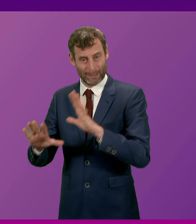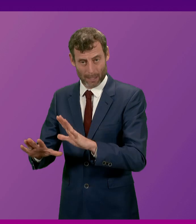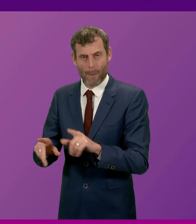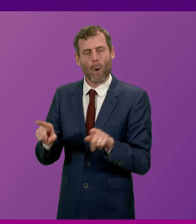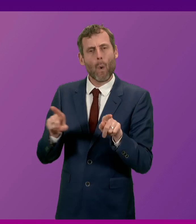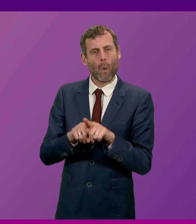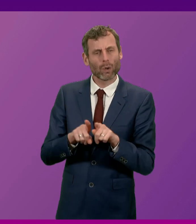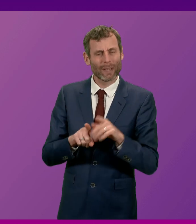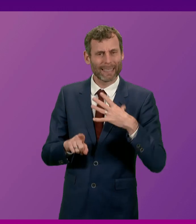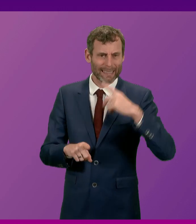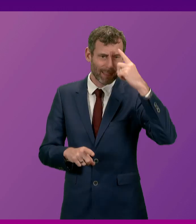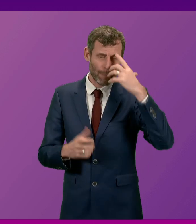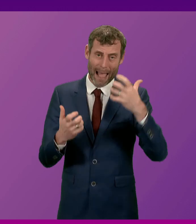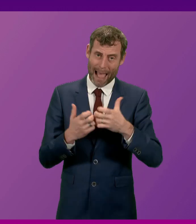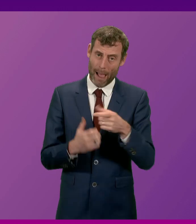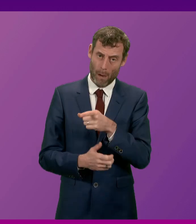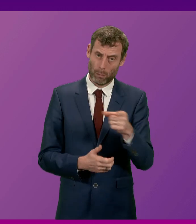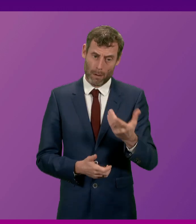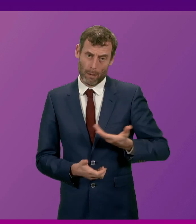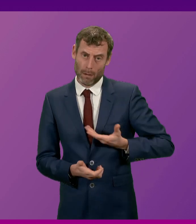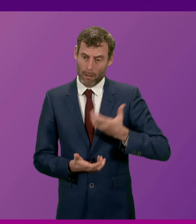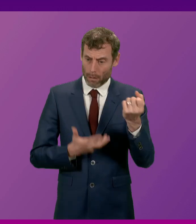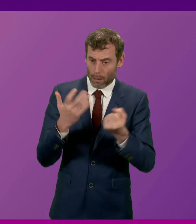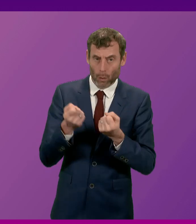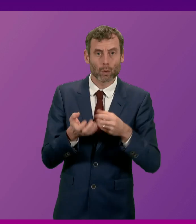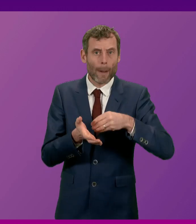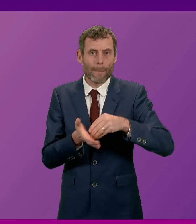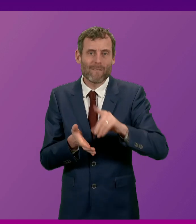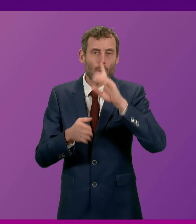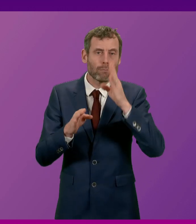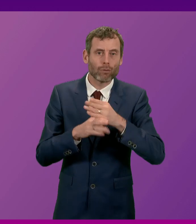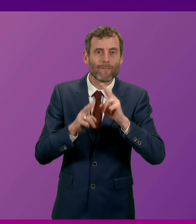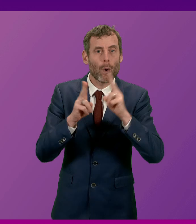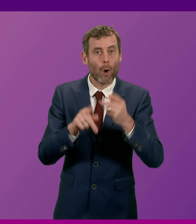private rent. That is the type of pragmatism that I think the country is looking for.